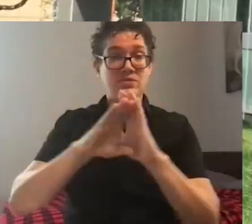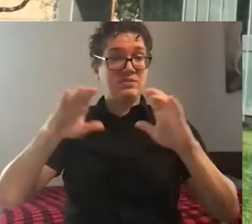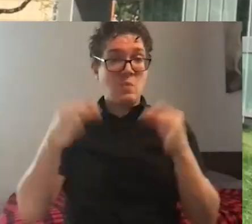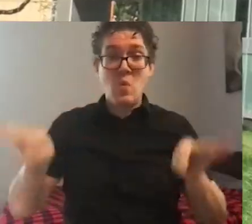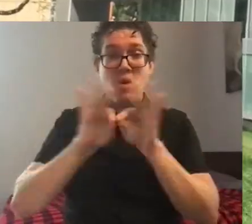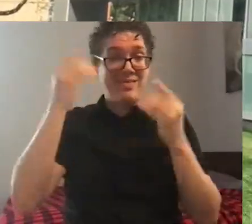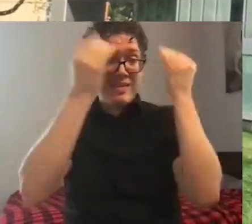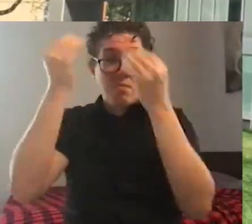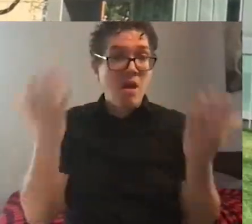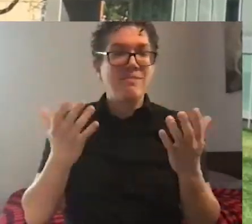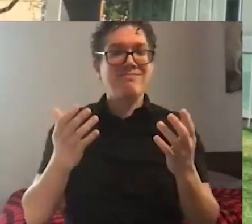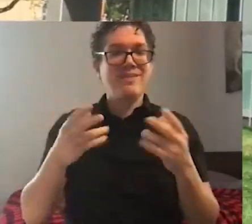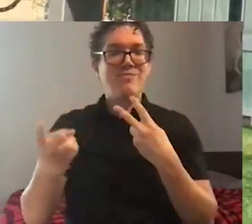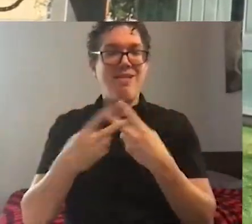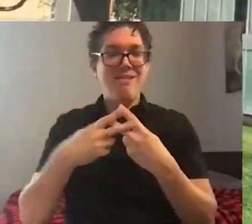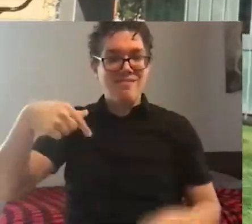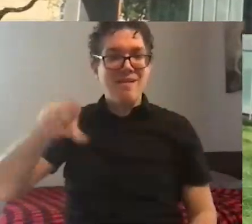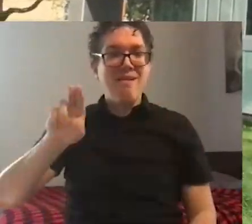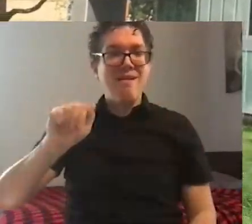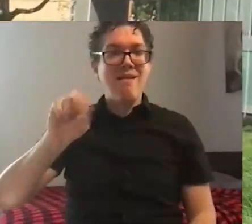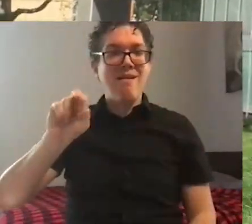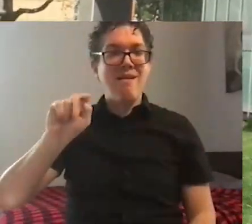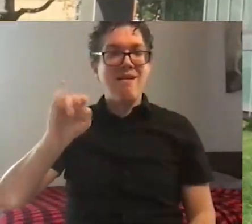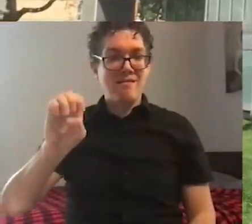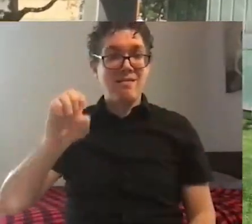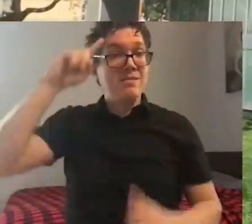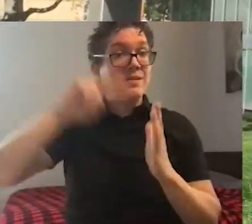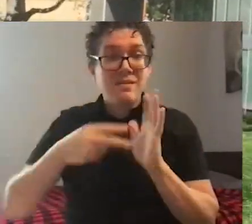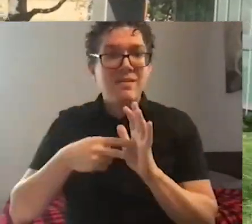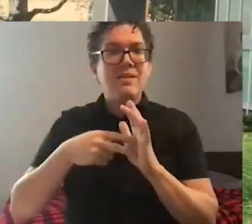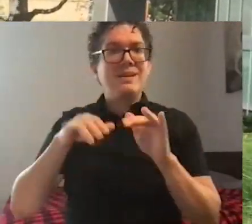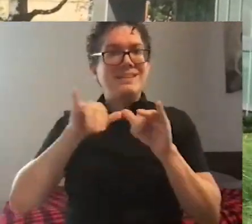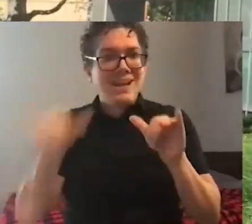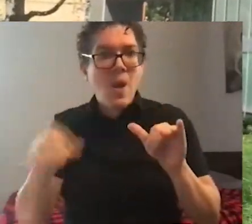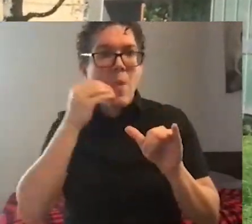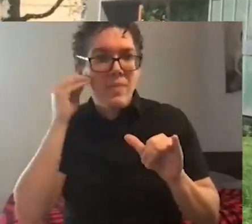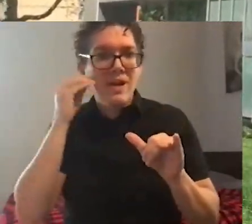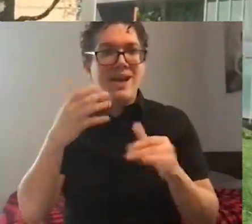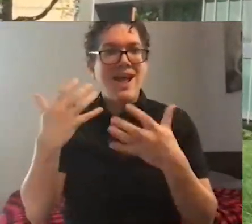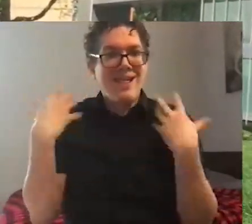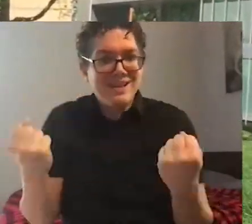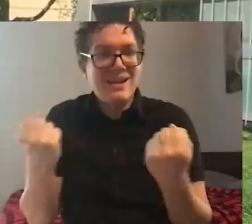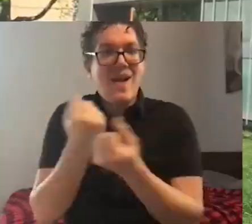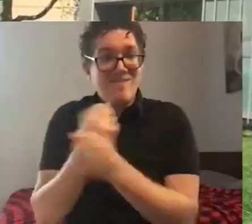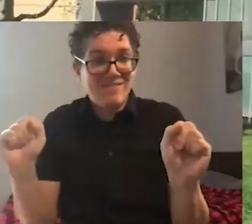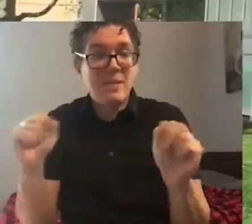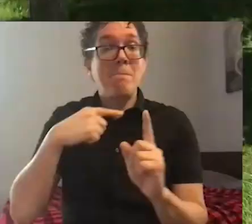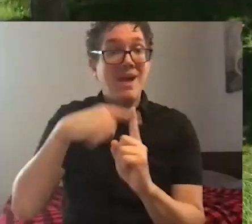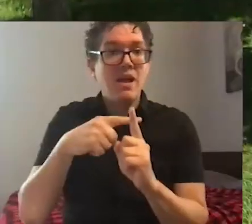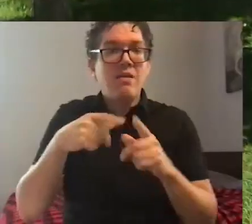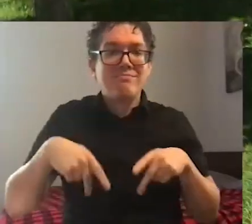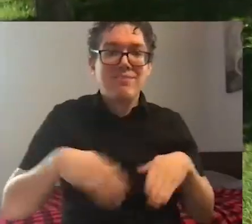On a larger level, there are quarantines, which can mean different things, from travel restrictions or actual orders to stay at home.